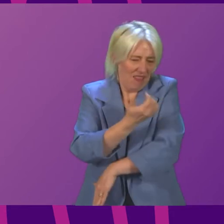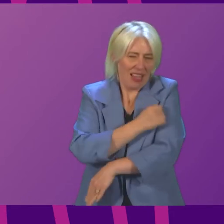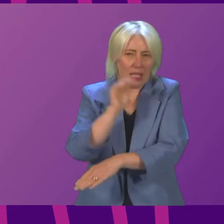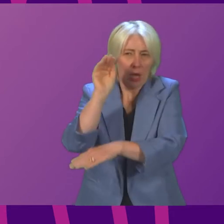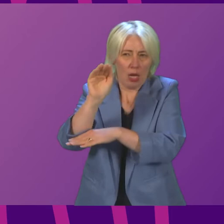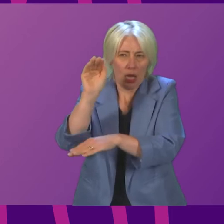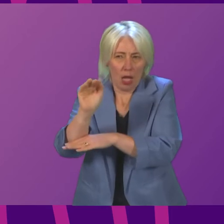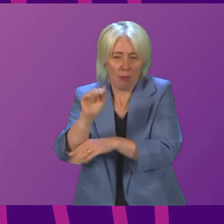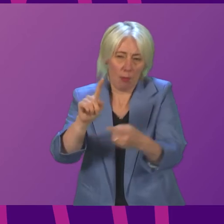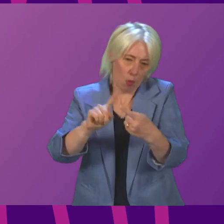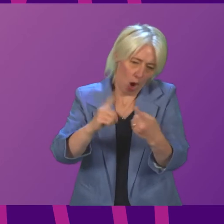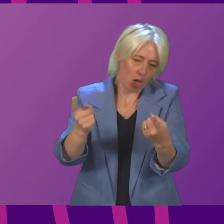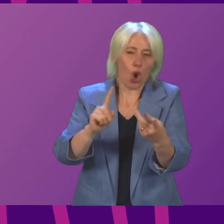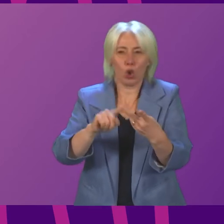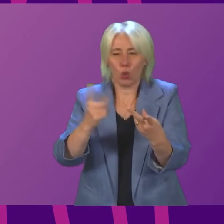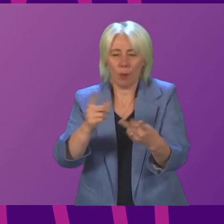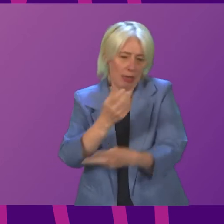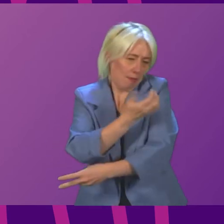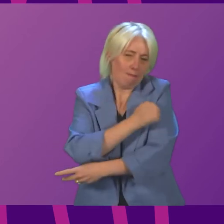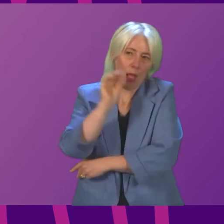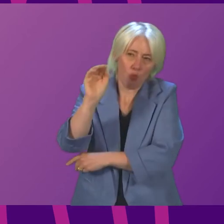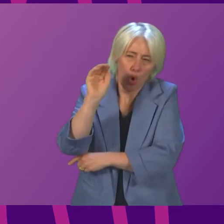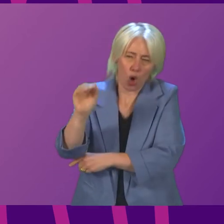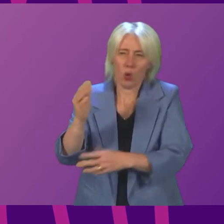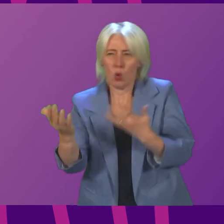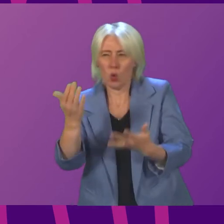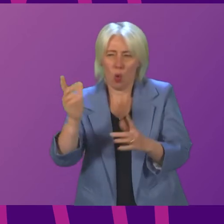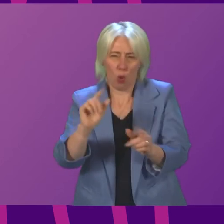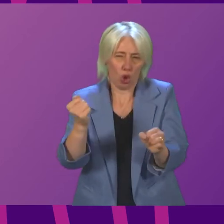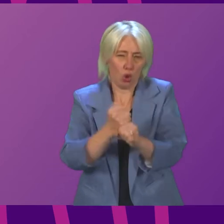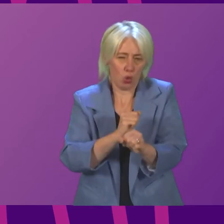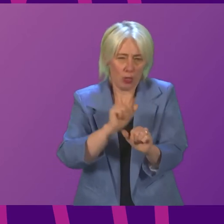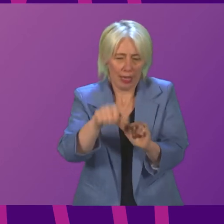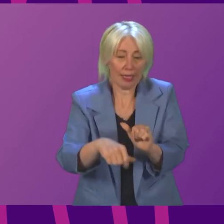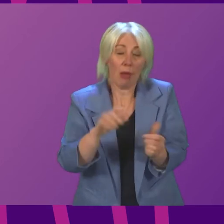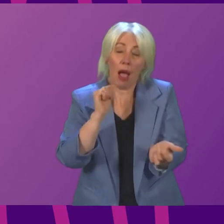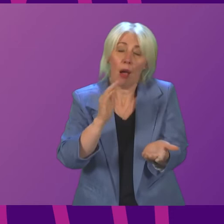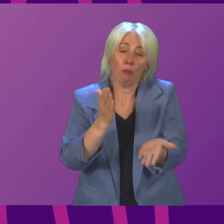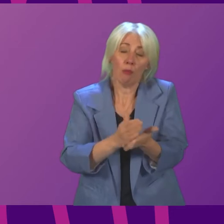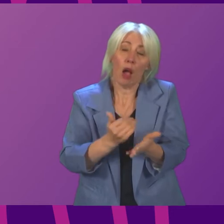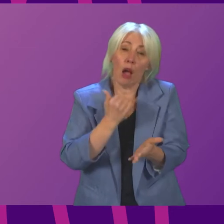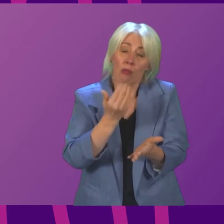with one or two doses. I am confident that the appropriate information is available. However,